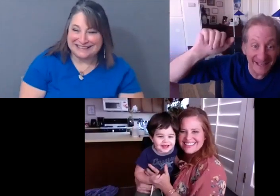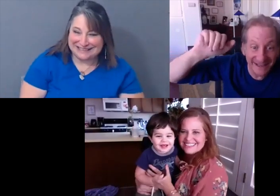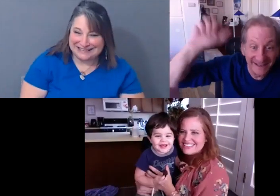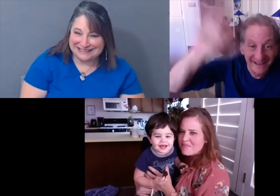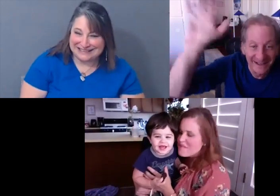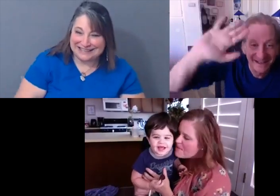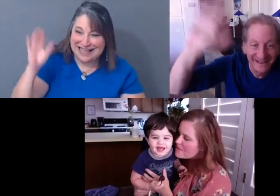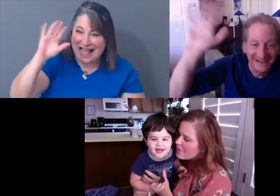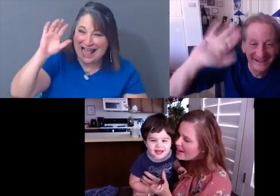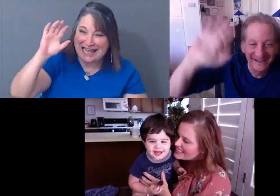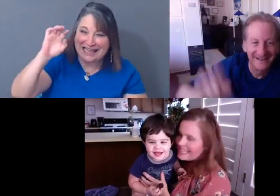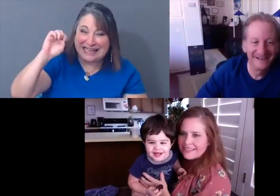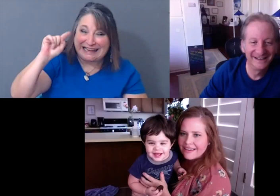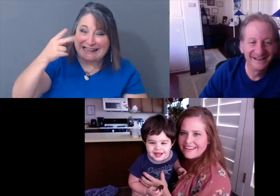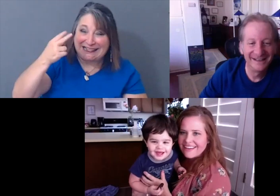Ethan. My baby boy, it's Ethan.